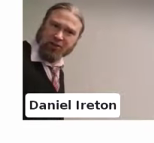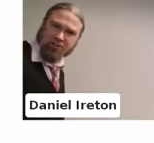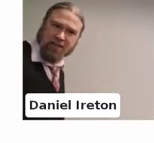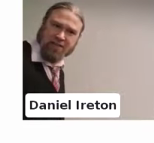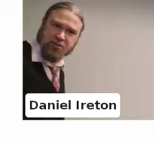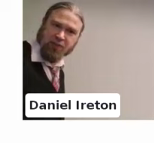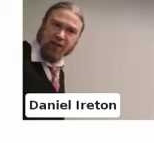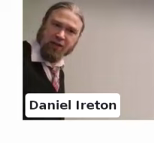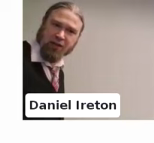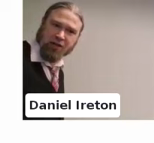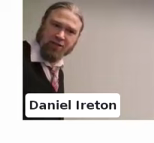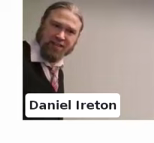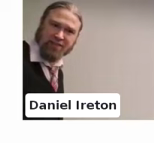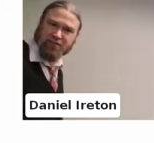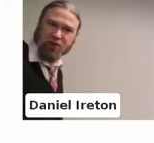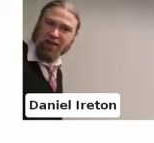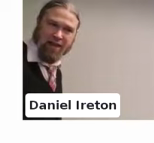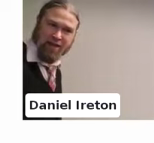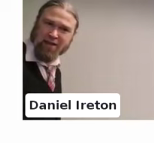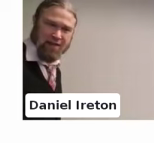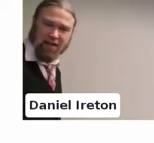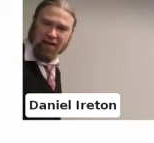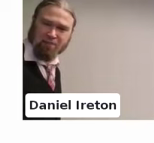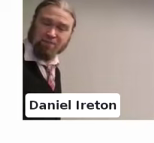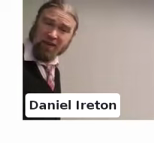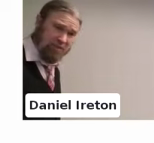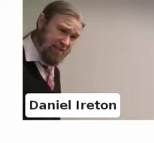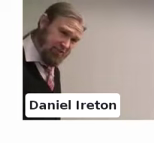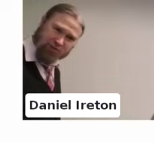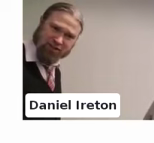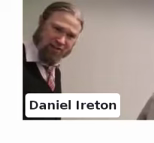Daniel: Yeah.